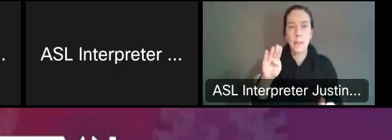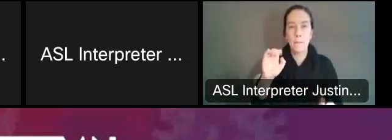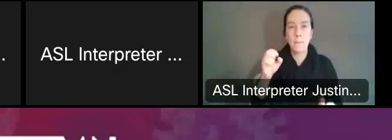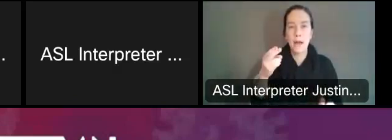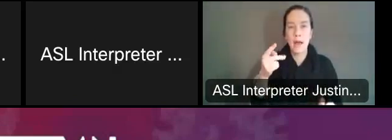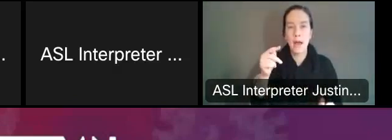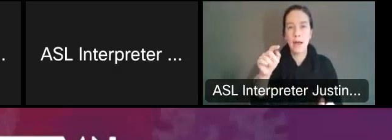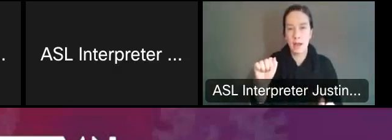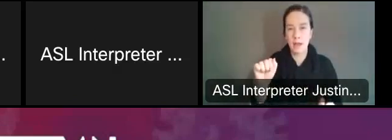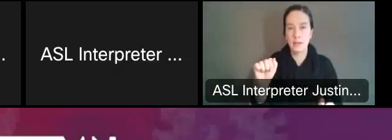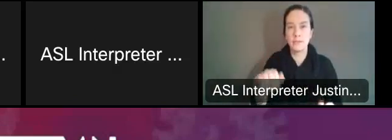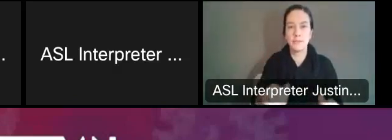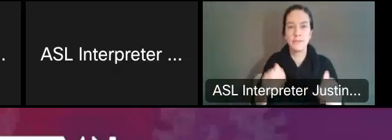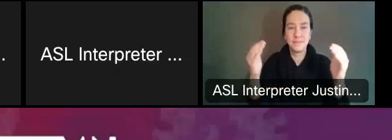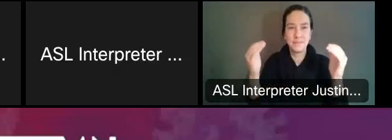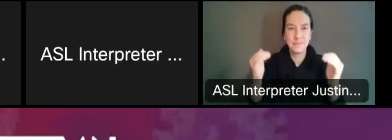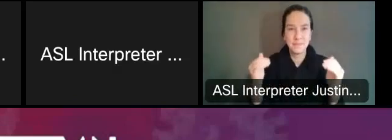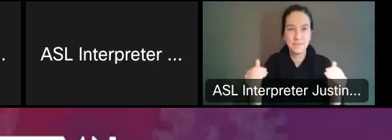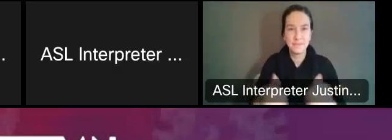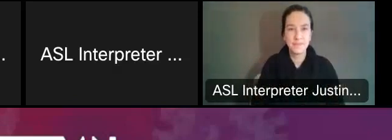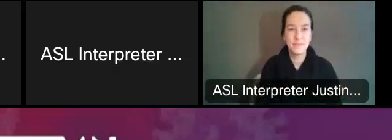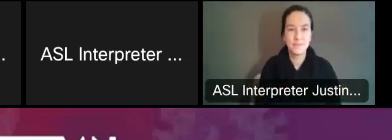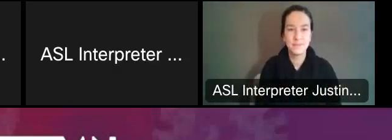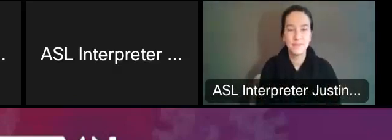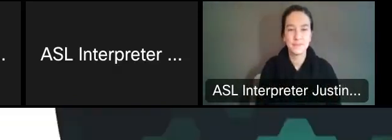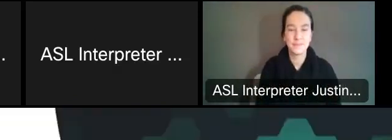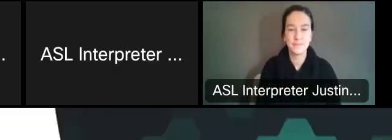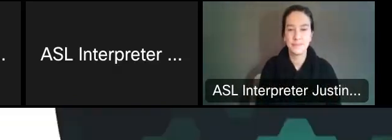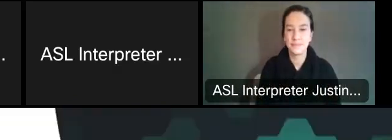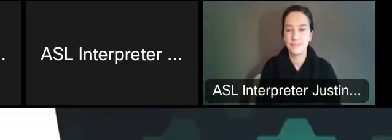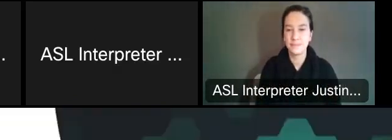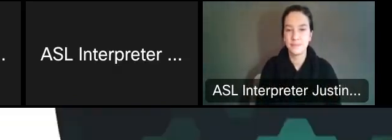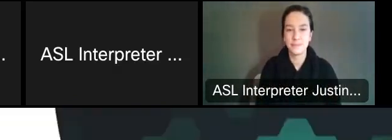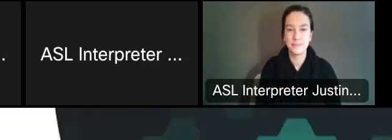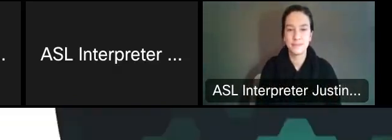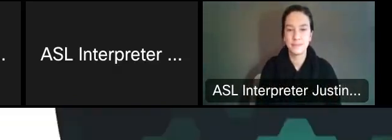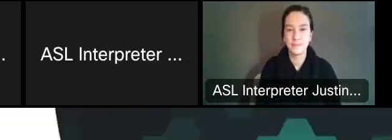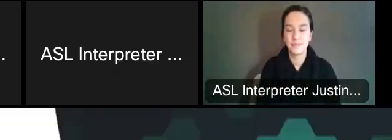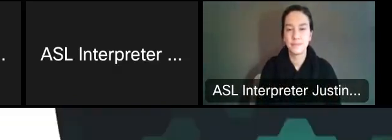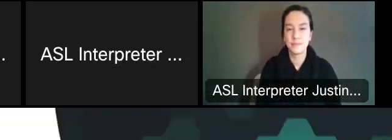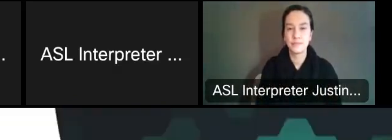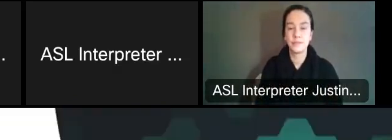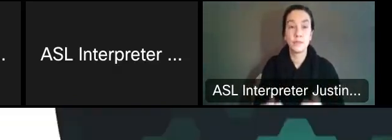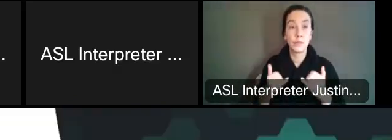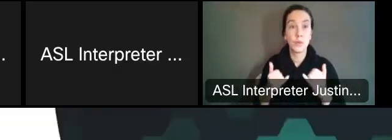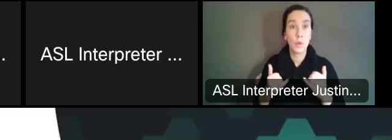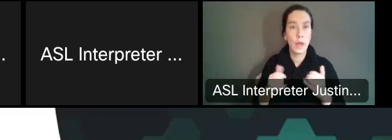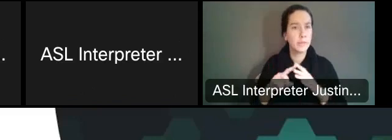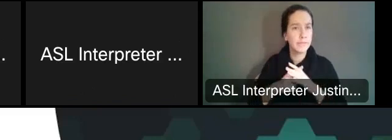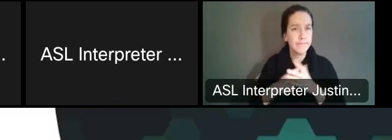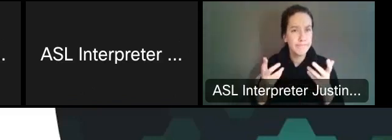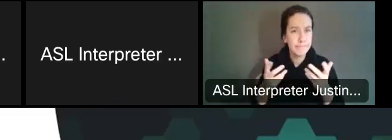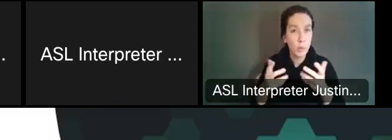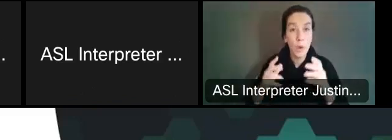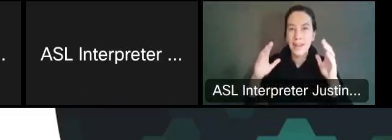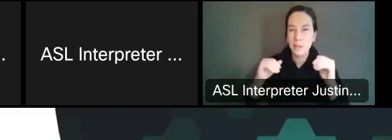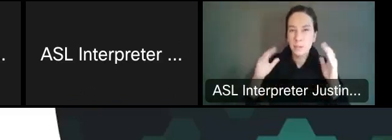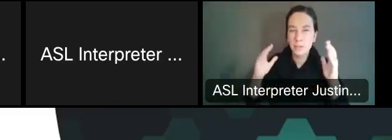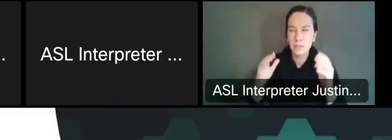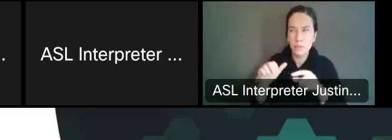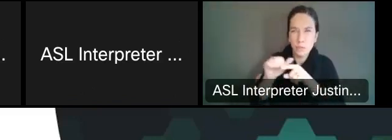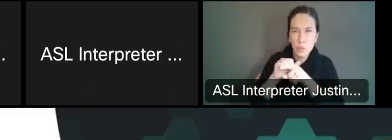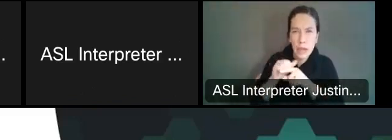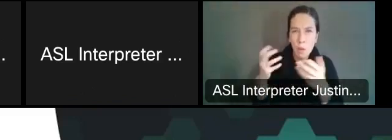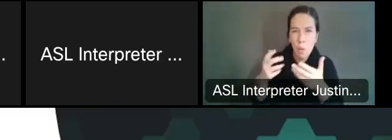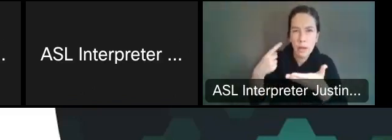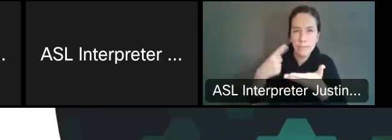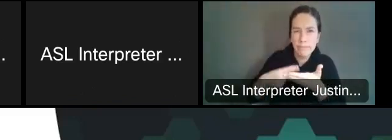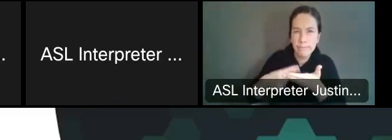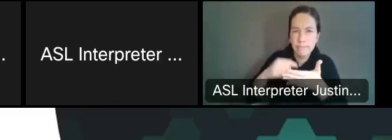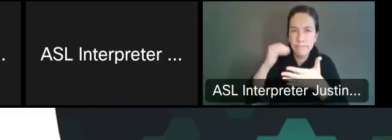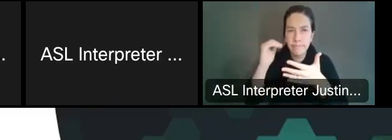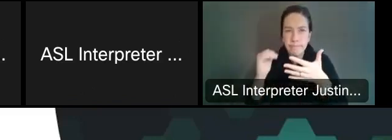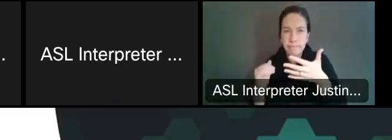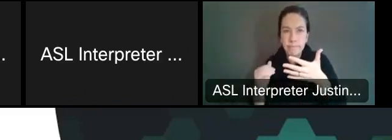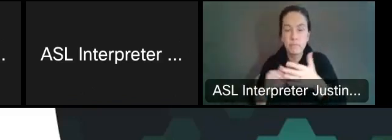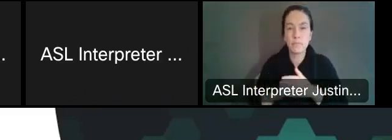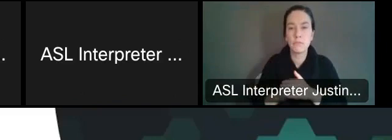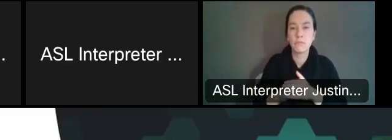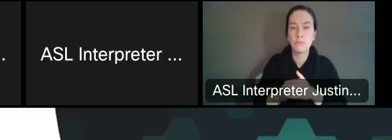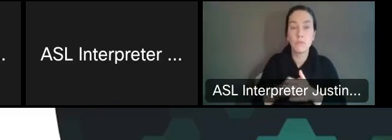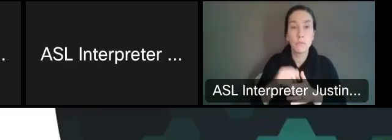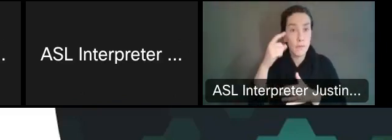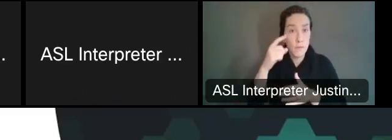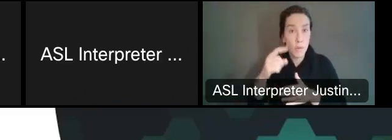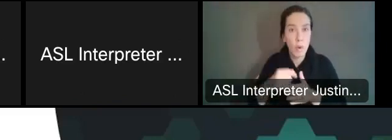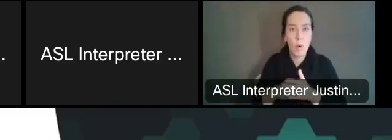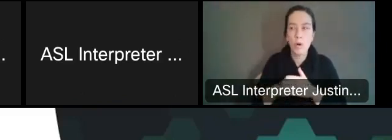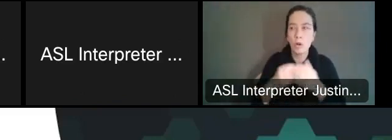Next we'll be starting today with expectations for what this training will cover and how it will prepare you to share important information and coordinating vaccines.